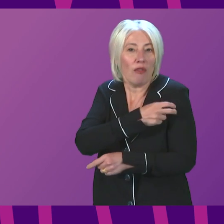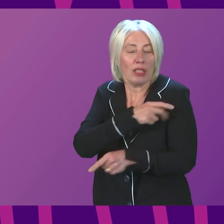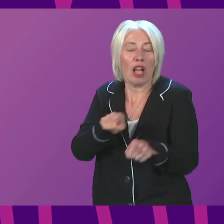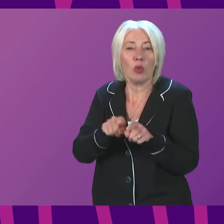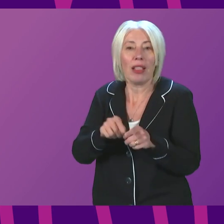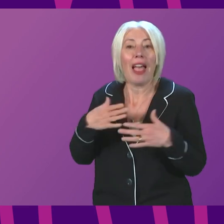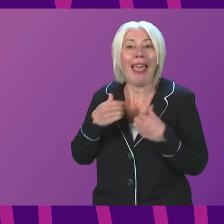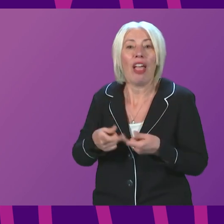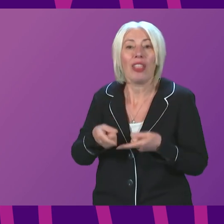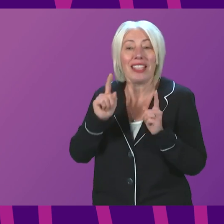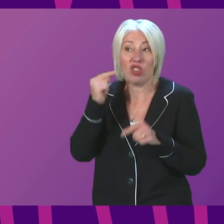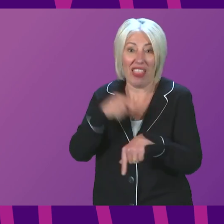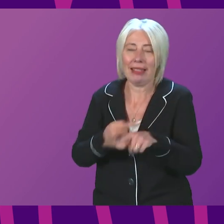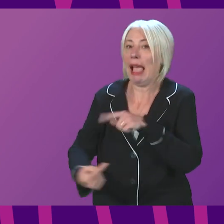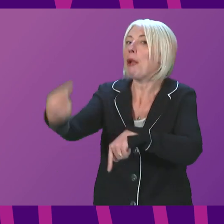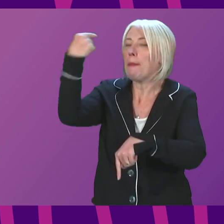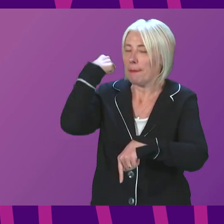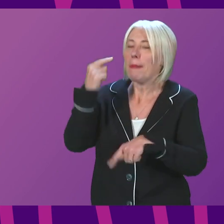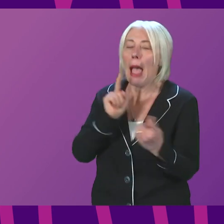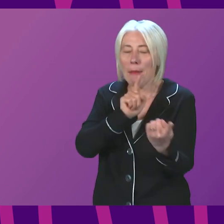and I continue to be committed to taking forward all those changes.